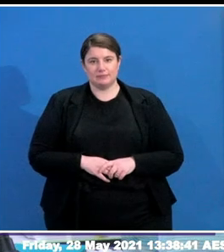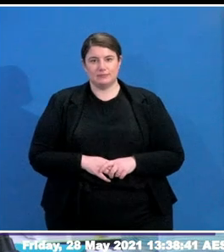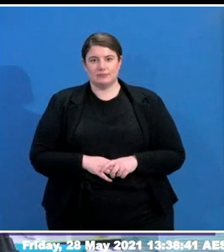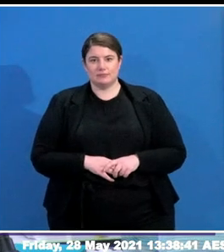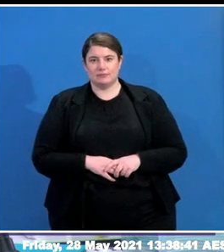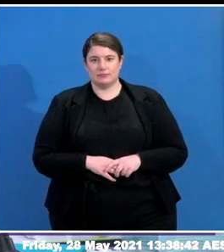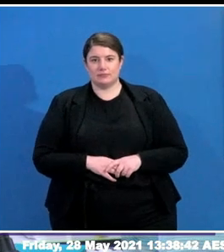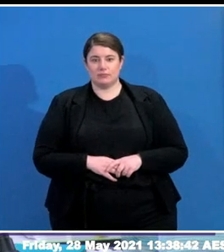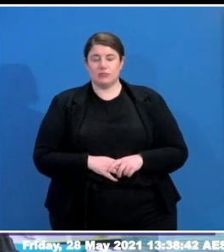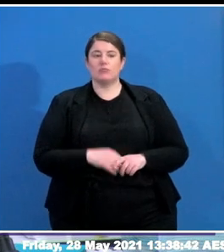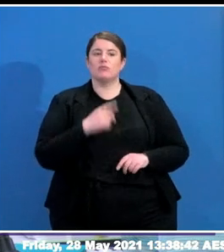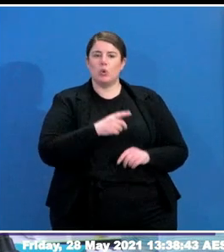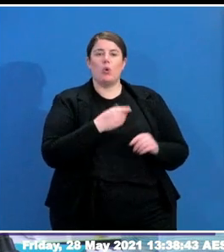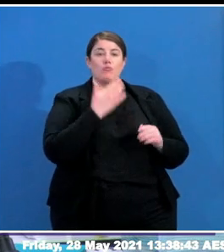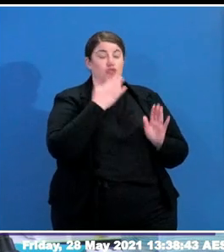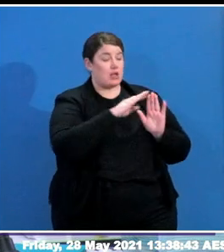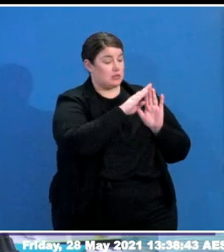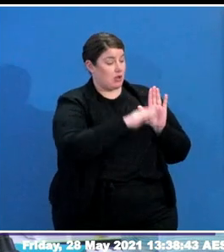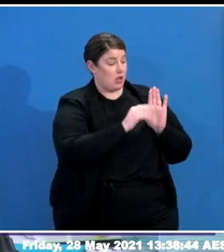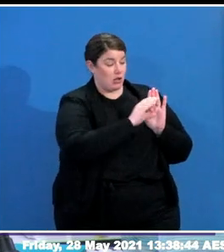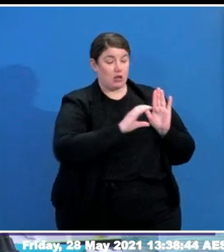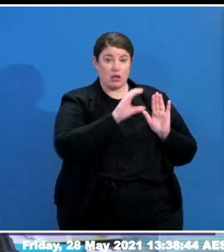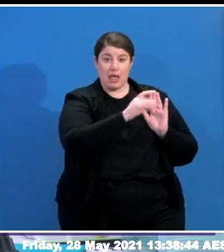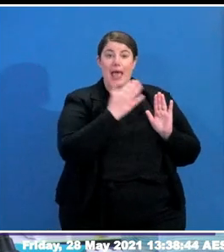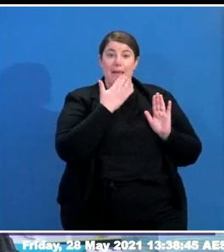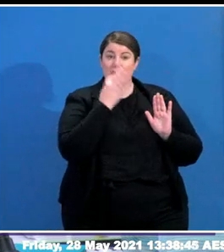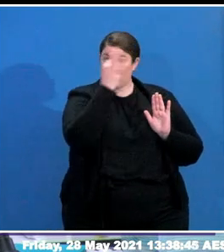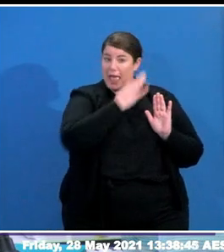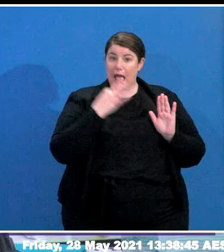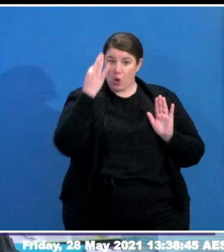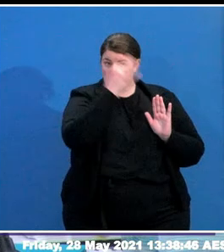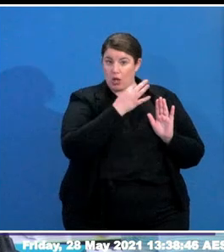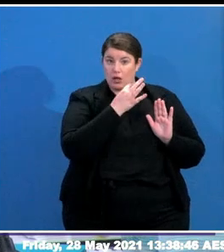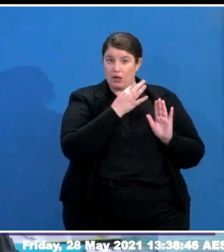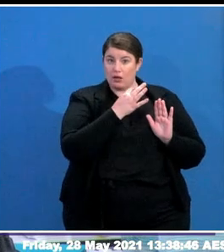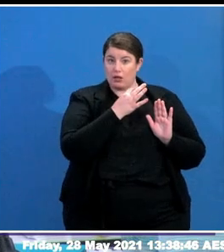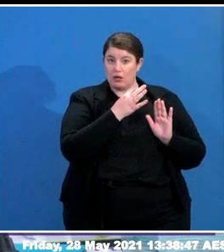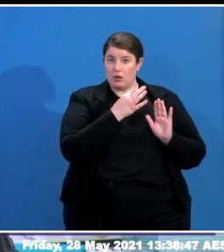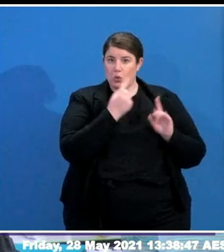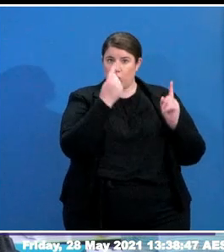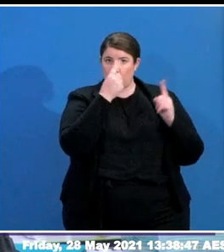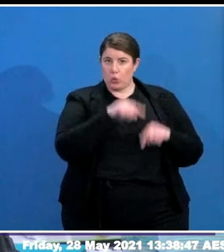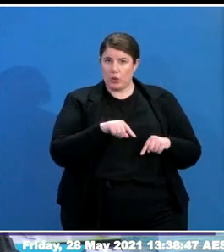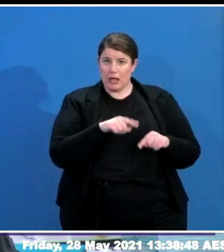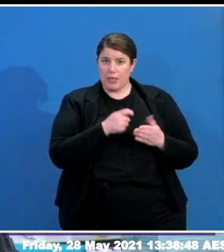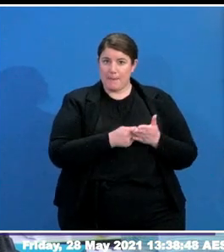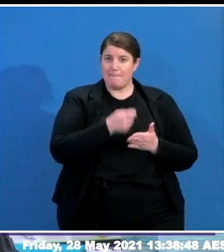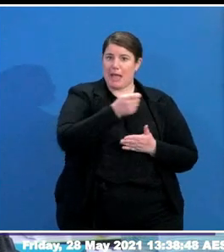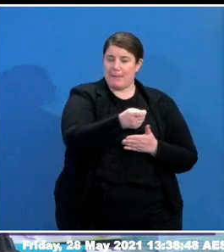How does that hourly rate relate to the actual payment to support